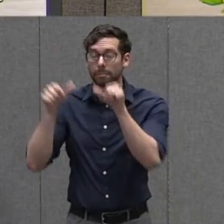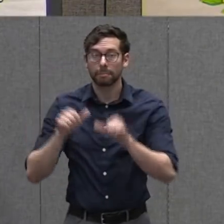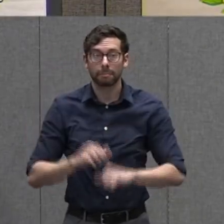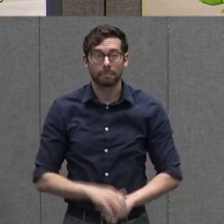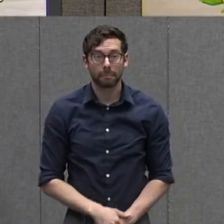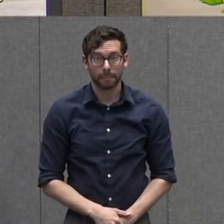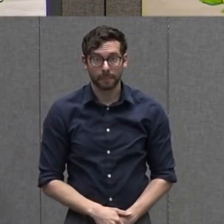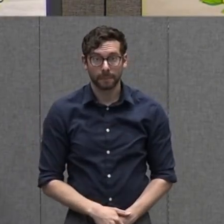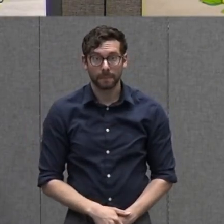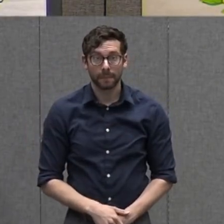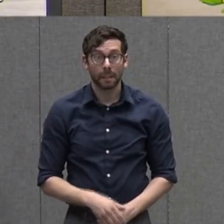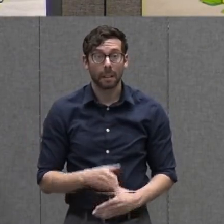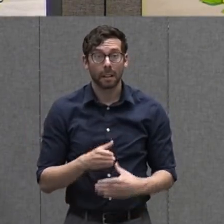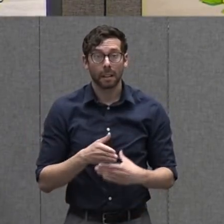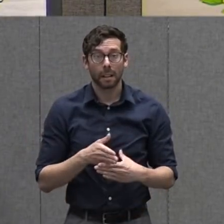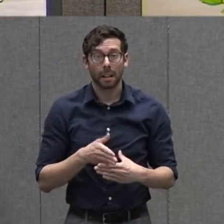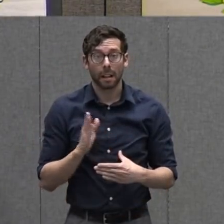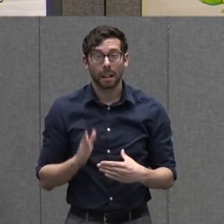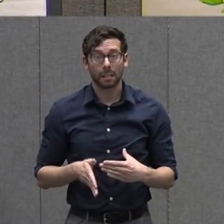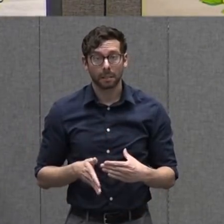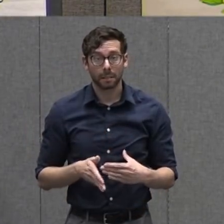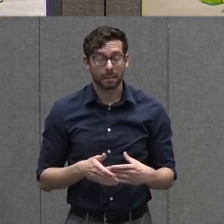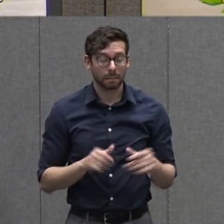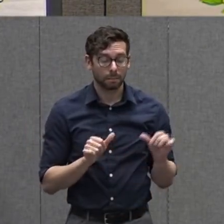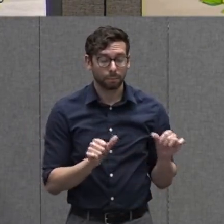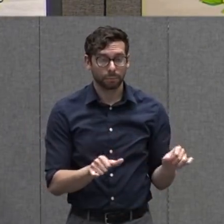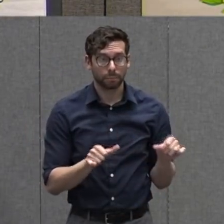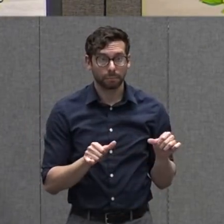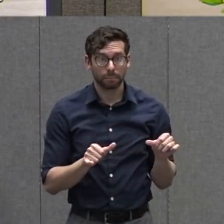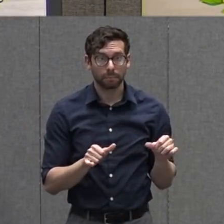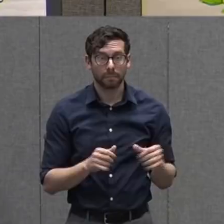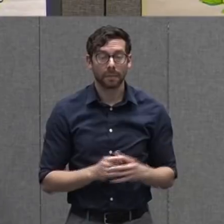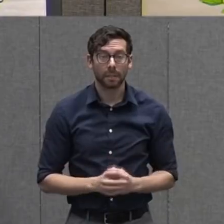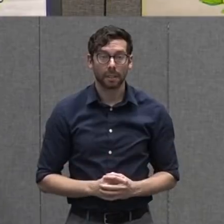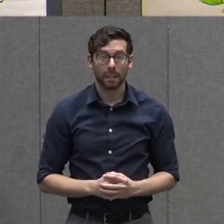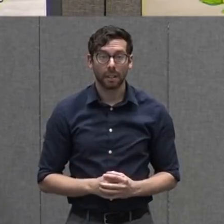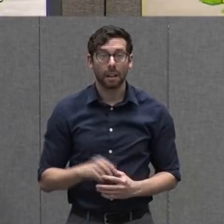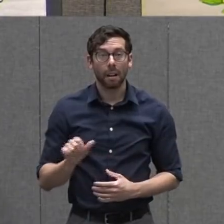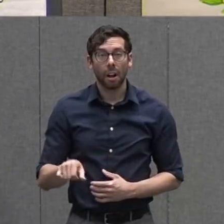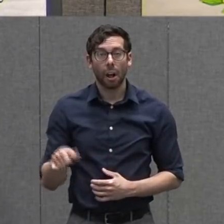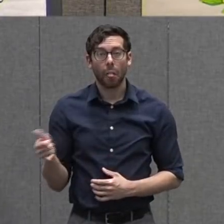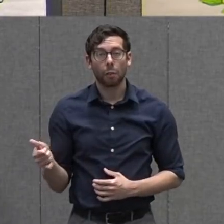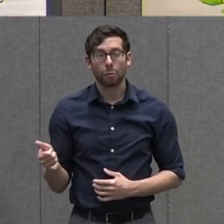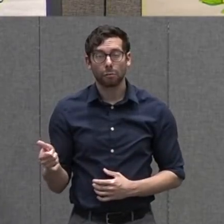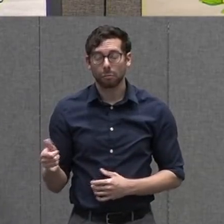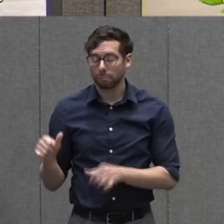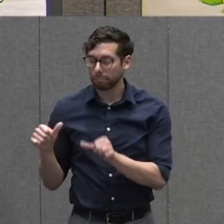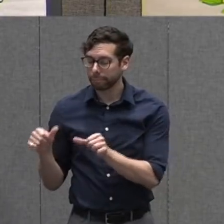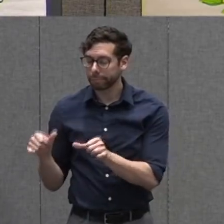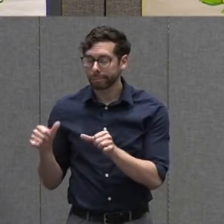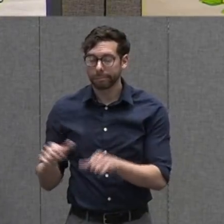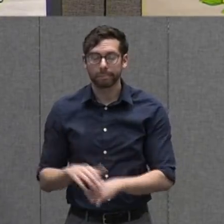End, and Other. Those are those parts that we see all over the place.